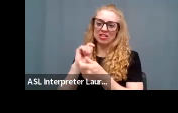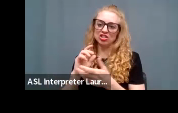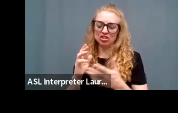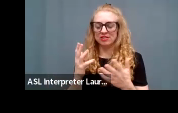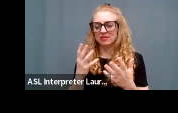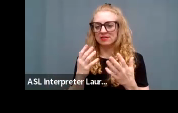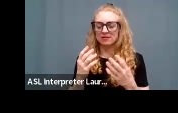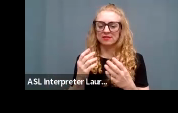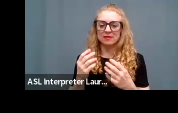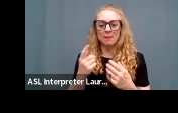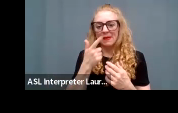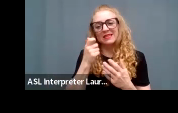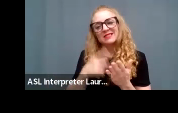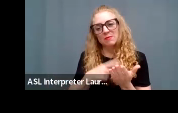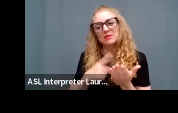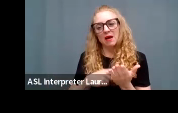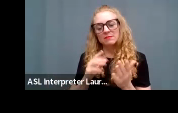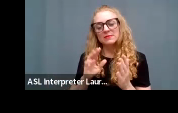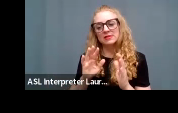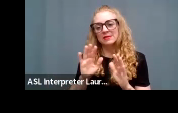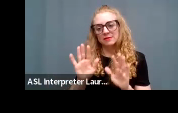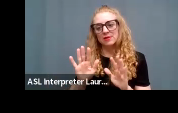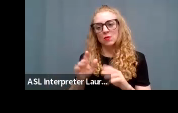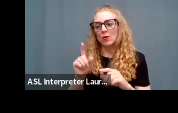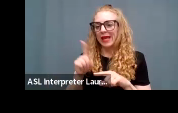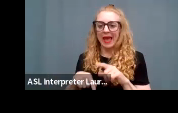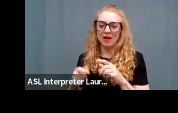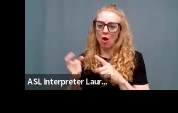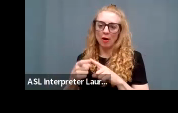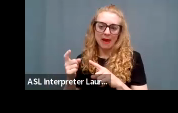because sometimes there's certain things that we just can't automate right let me look at